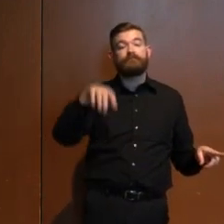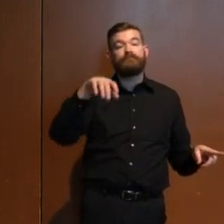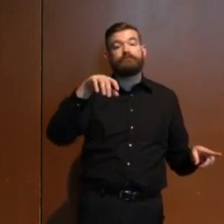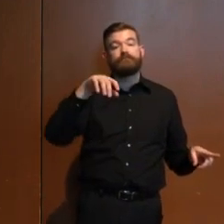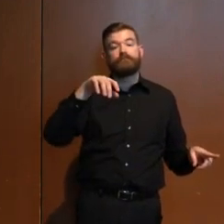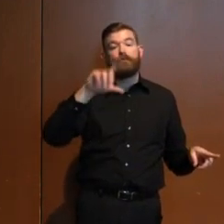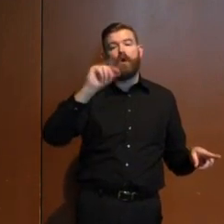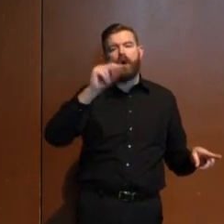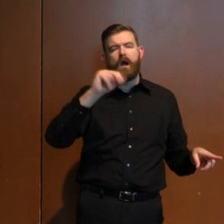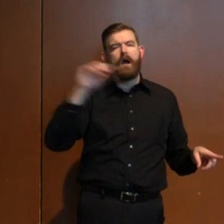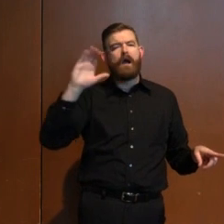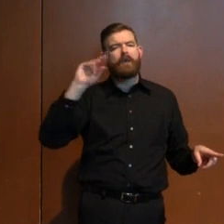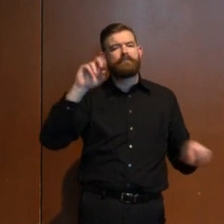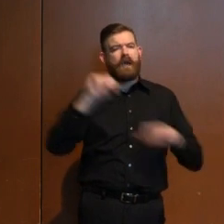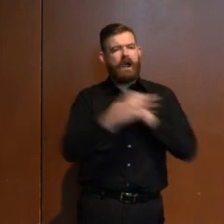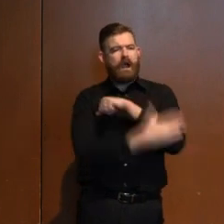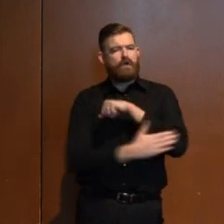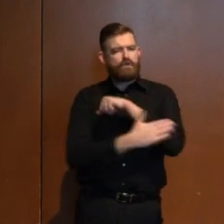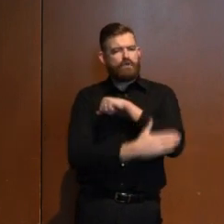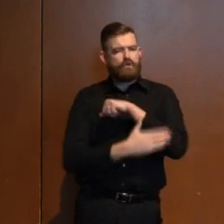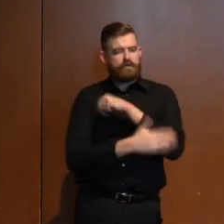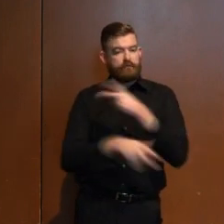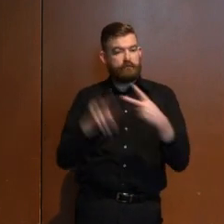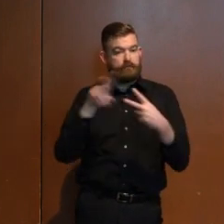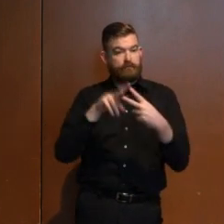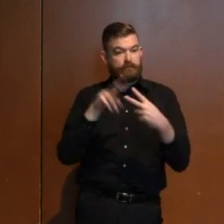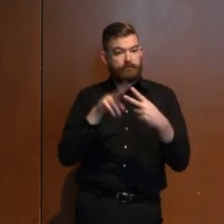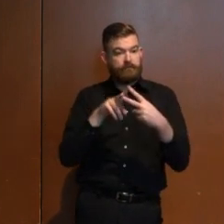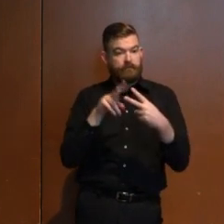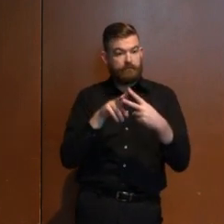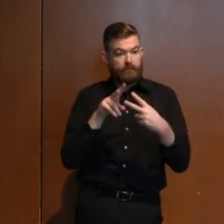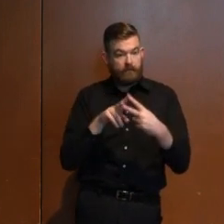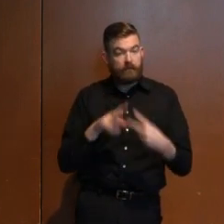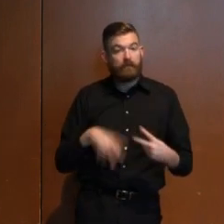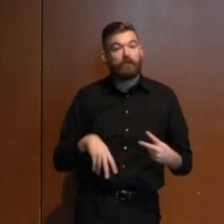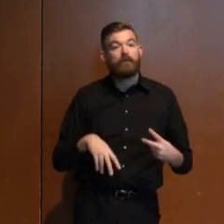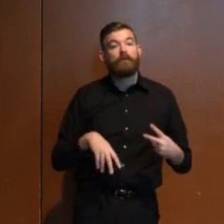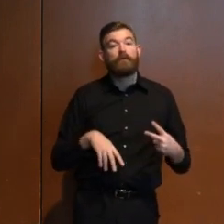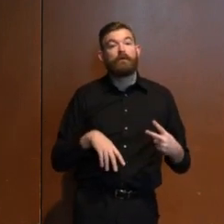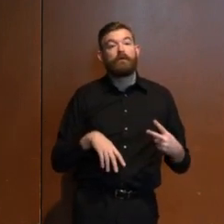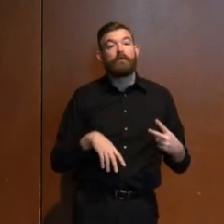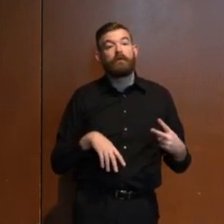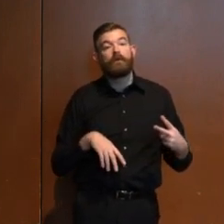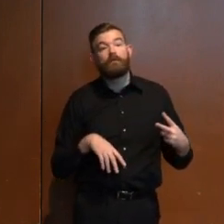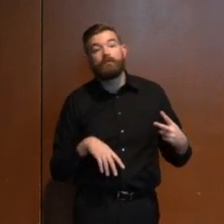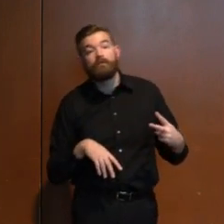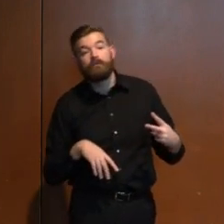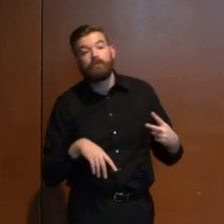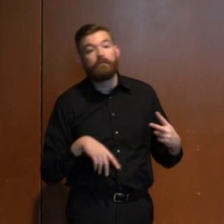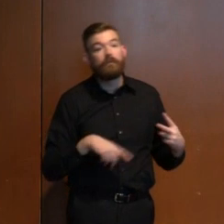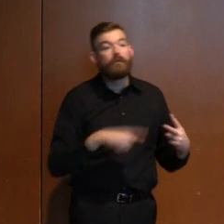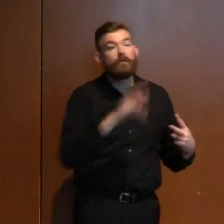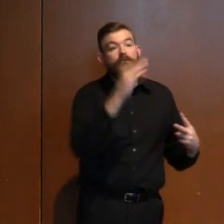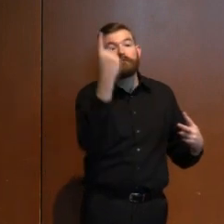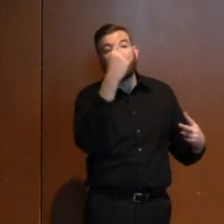DISORDERLY PERSON OBSTRUCTION. AND HARASSMENT. IN GLOUCTER AND CAMDEN COUNTY THOSE OFFICERS HAVE NOW ADDED DISORDERLY PERSONS CHARGES WHEN RESPONDING TO OTHER CRIMINAL